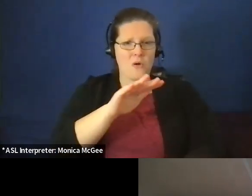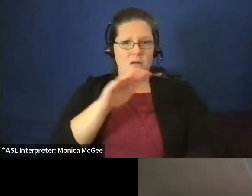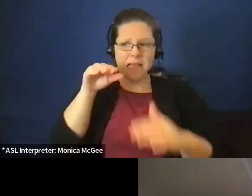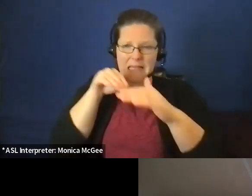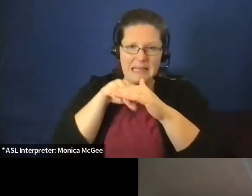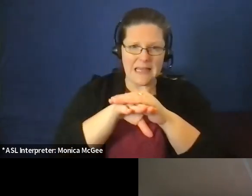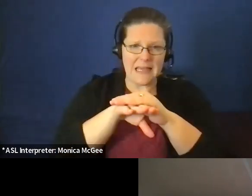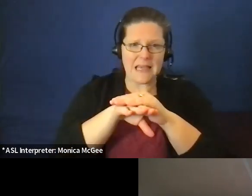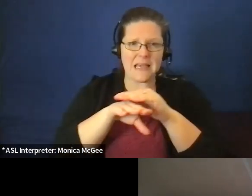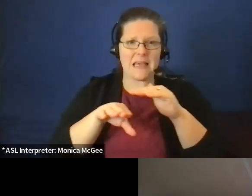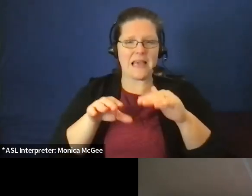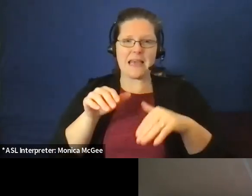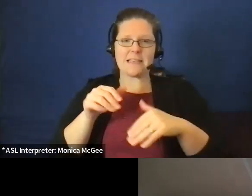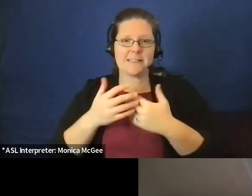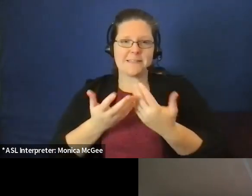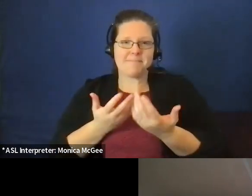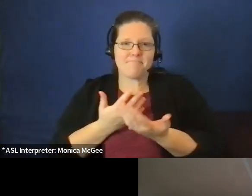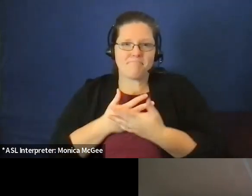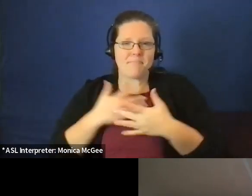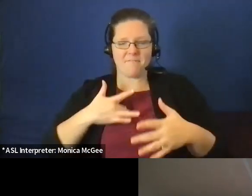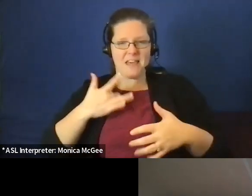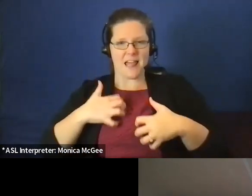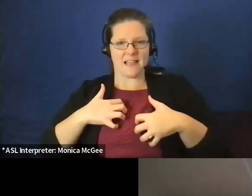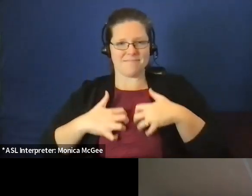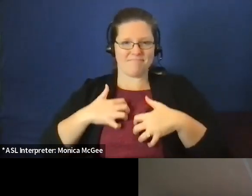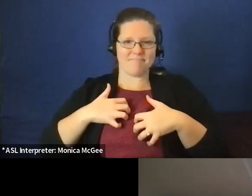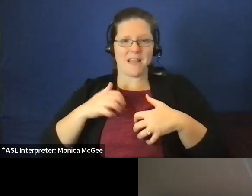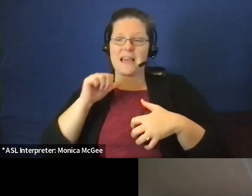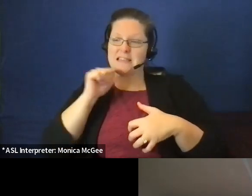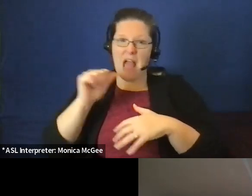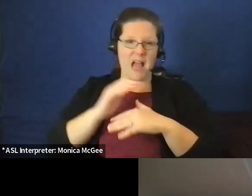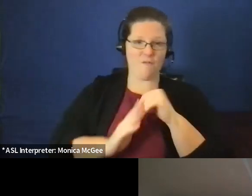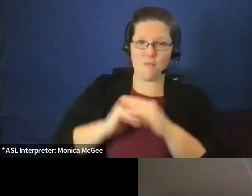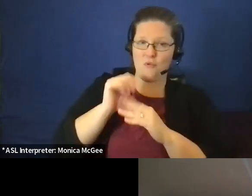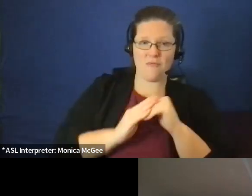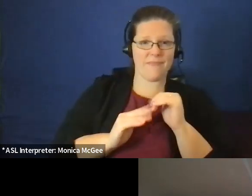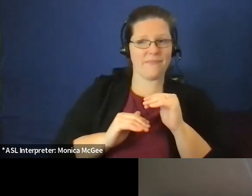a shelter that has, you know, 600